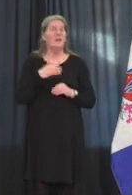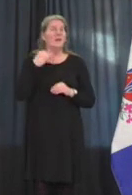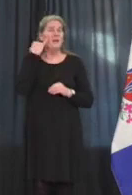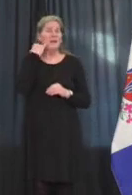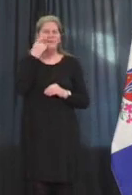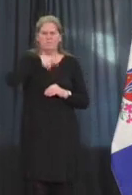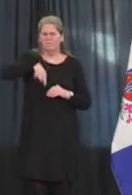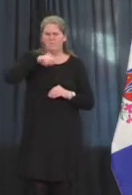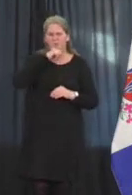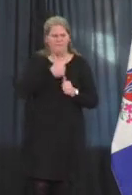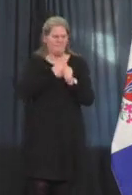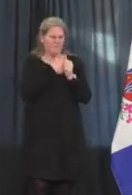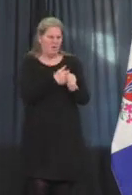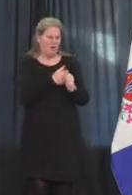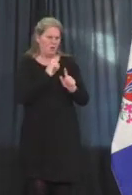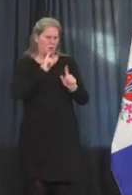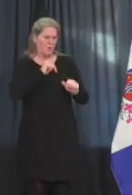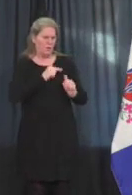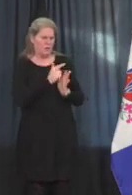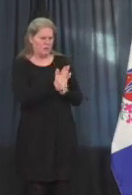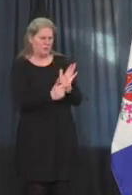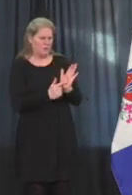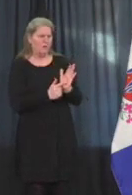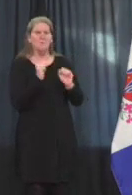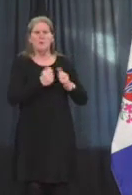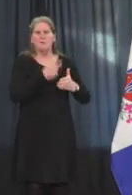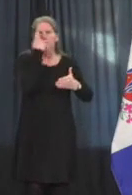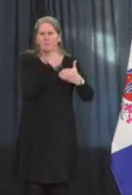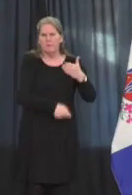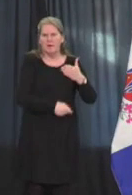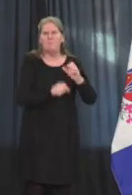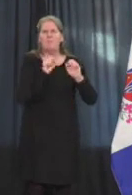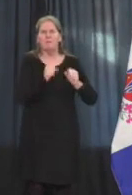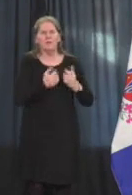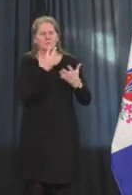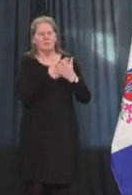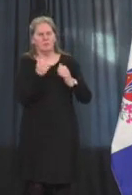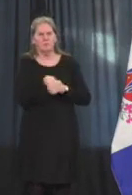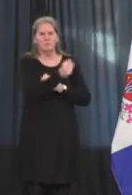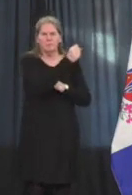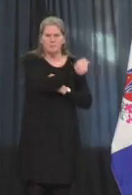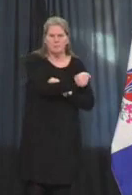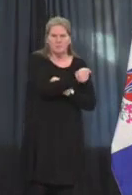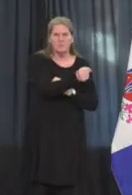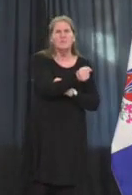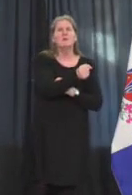THESE ORDERS MAY BE SUBJECT TO FINES AND IMPRISONMENT OF A TERM NOT EXCEEDING SIX MONTHS OR